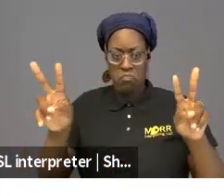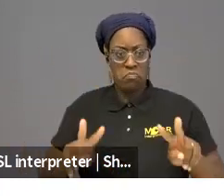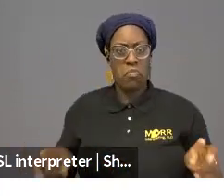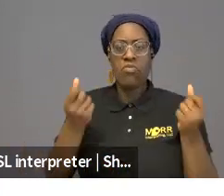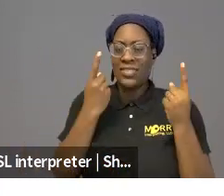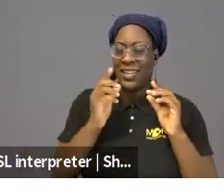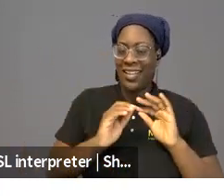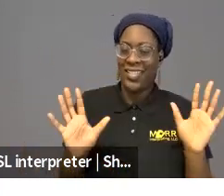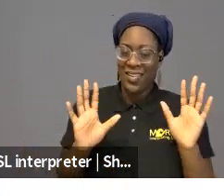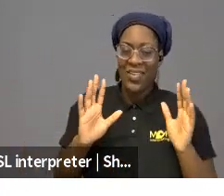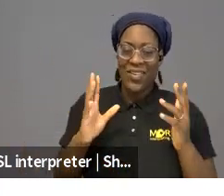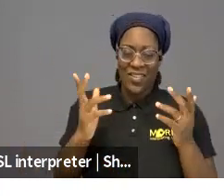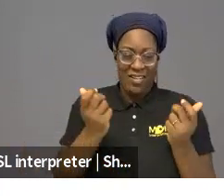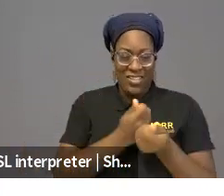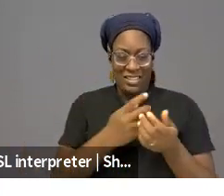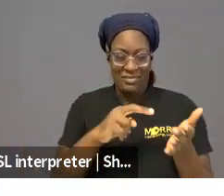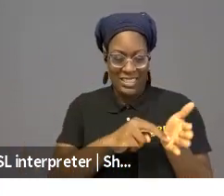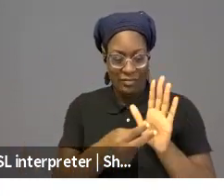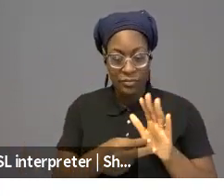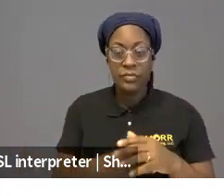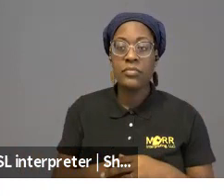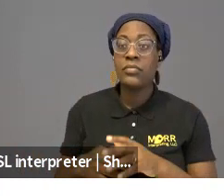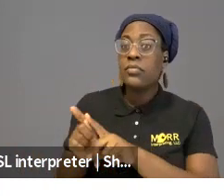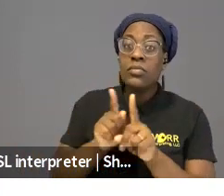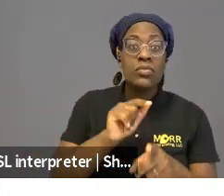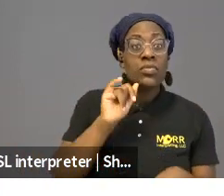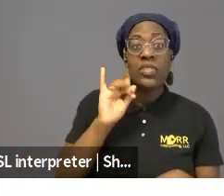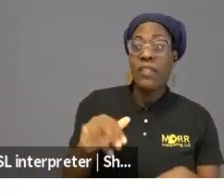In fact, she has answered some of those questions and helped them. I think just today she had